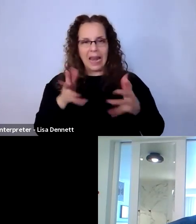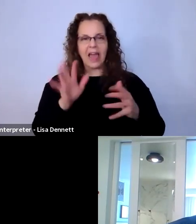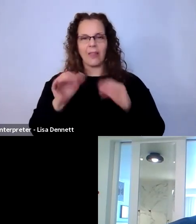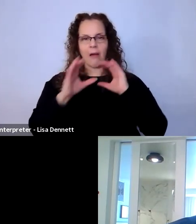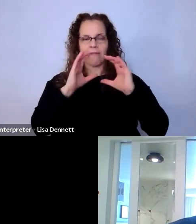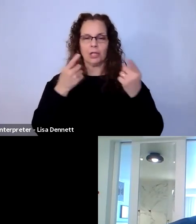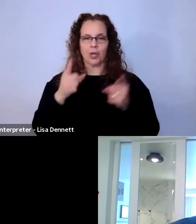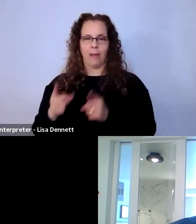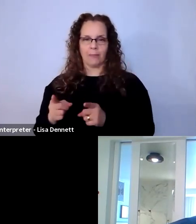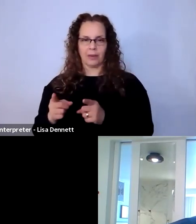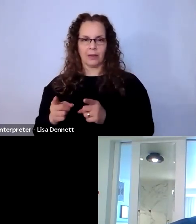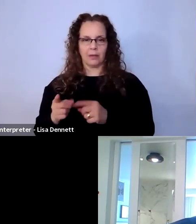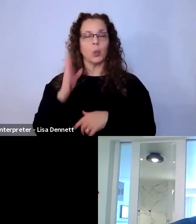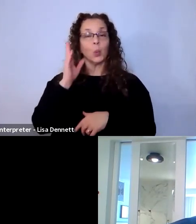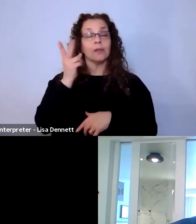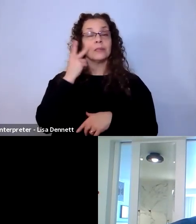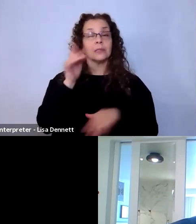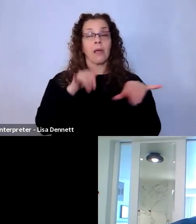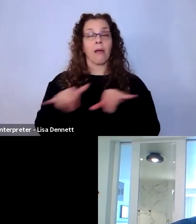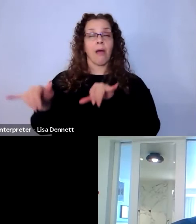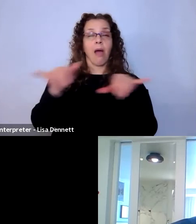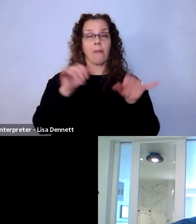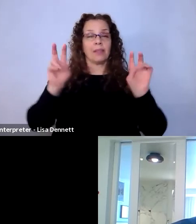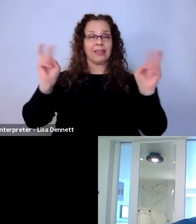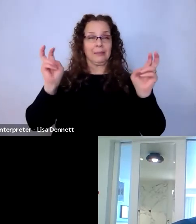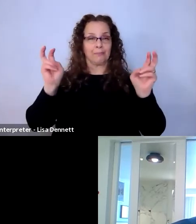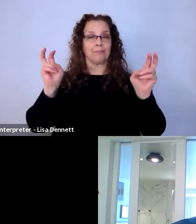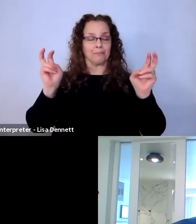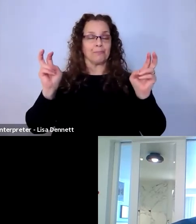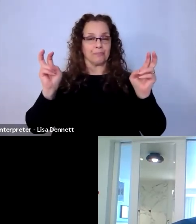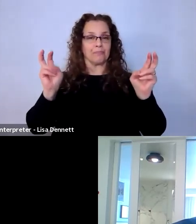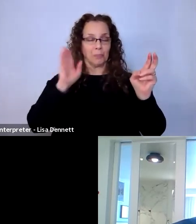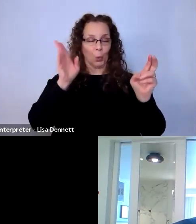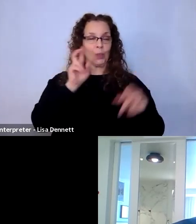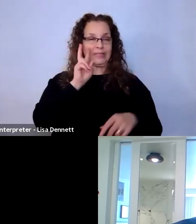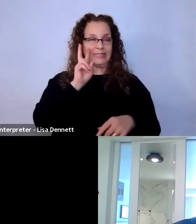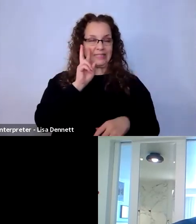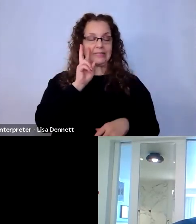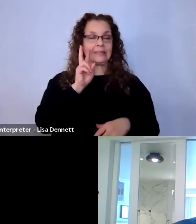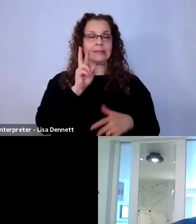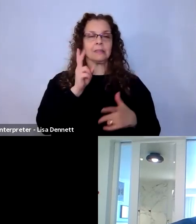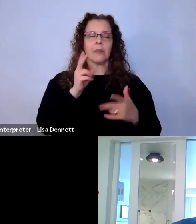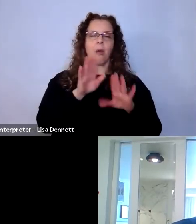you're going to see a common theme and outlaw the work we're doing with them, the gap foundation it's about widening the conversation so whether